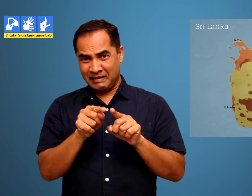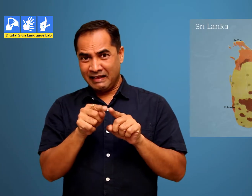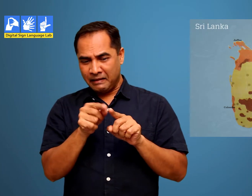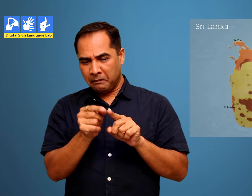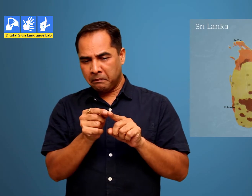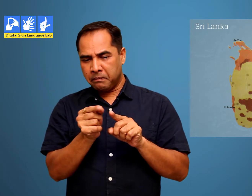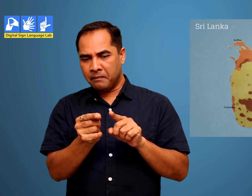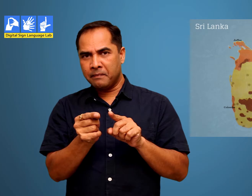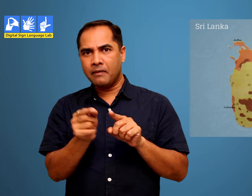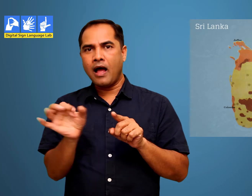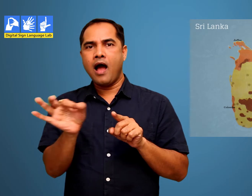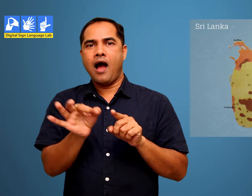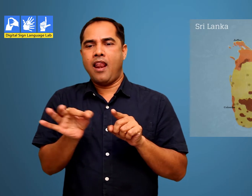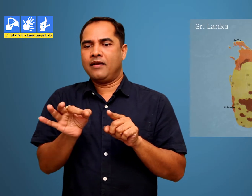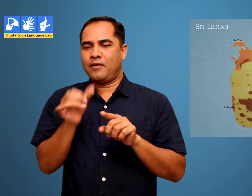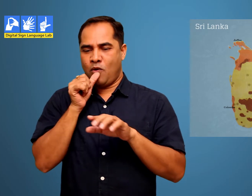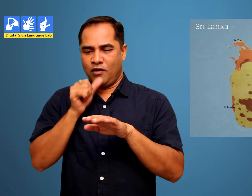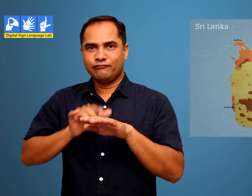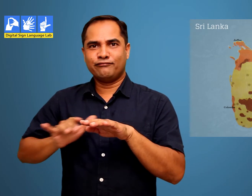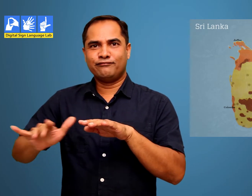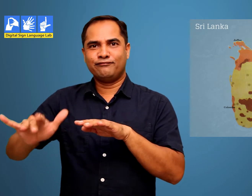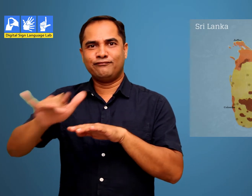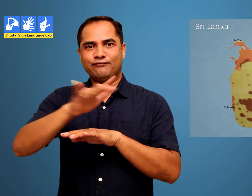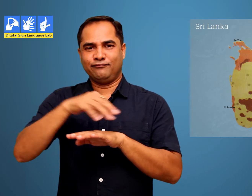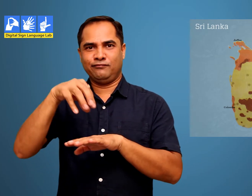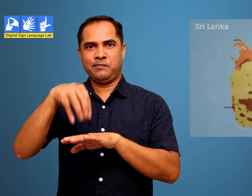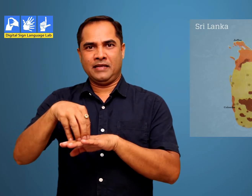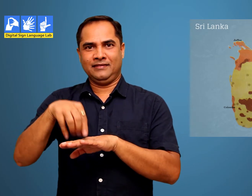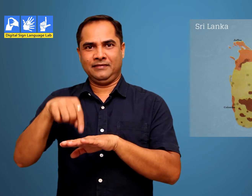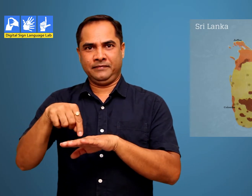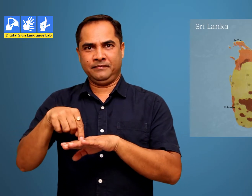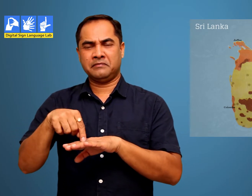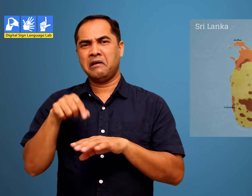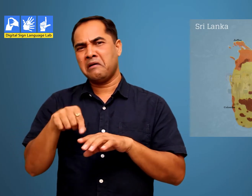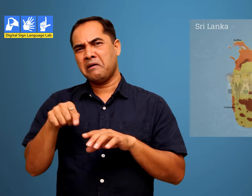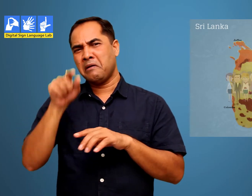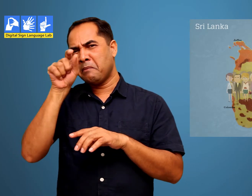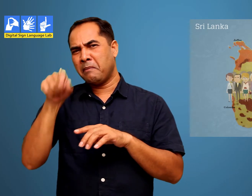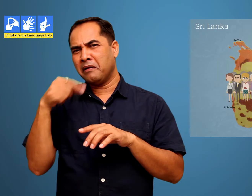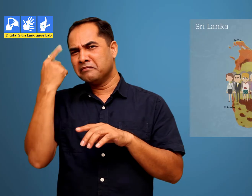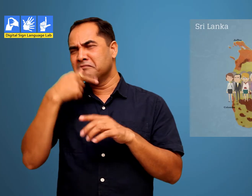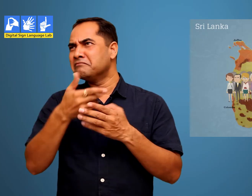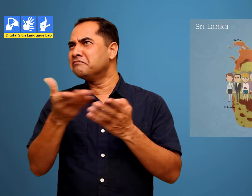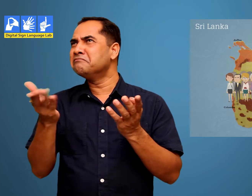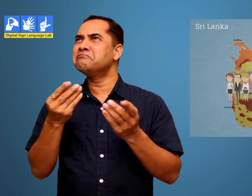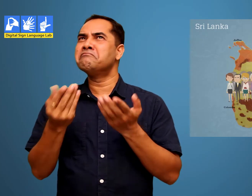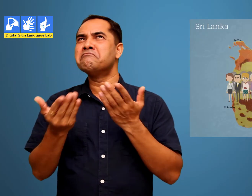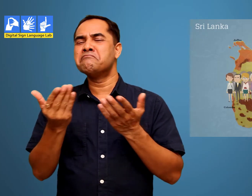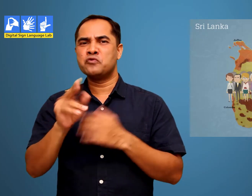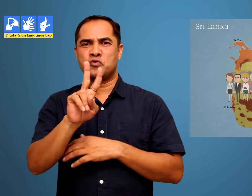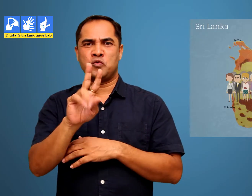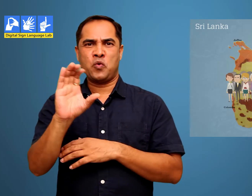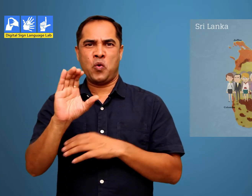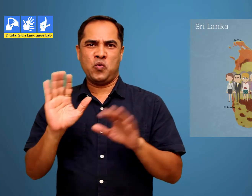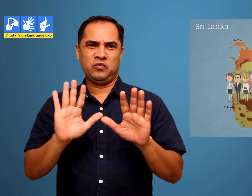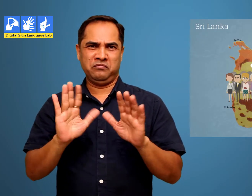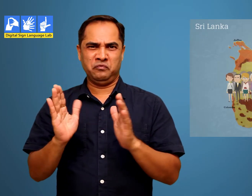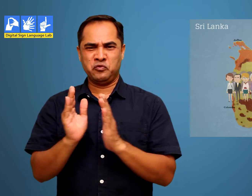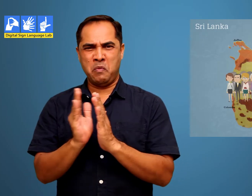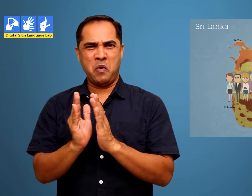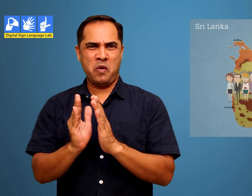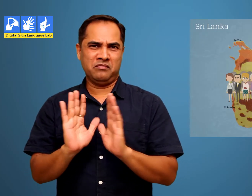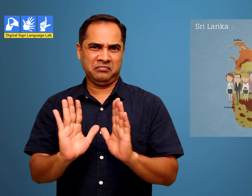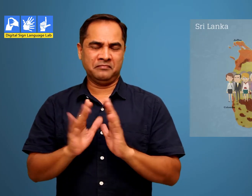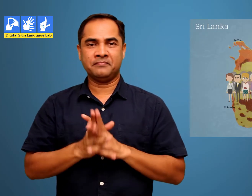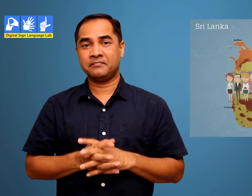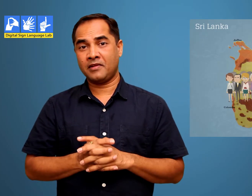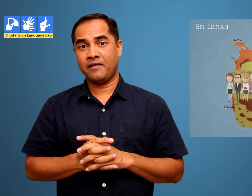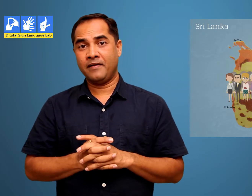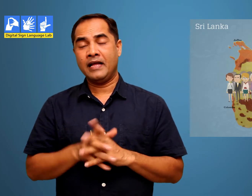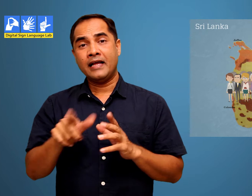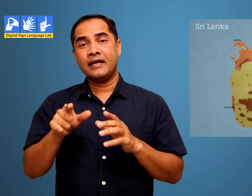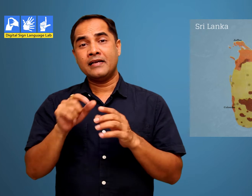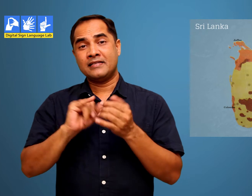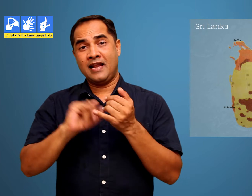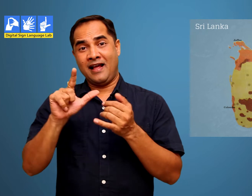island country of around 2 crore population. Sri Lanka also has different